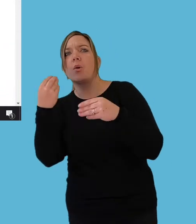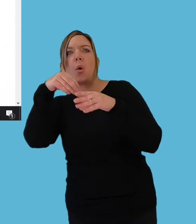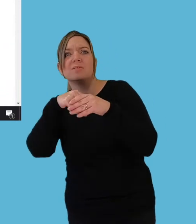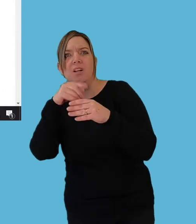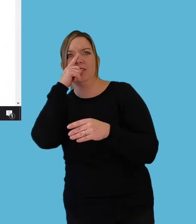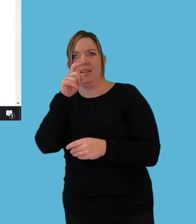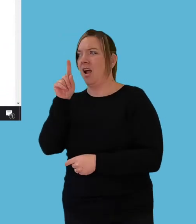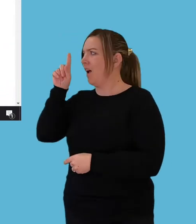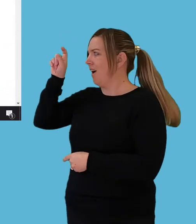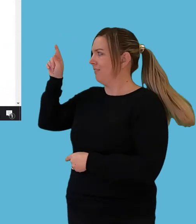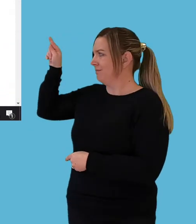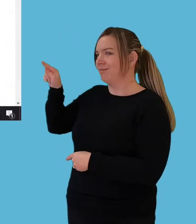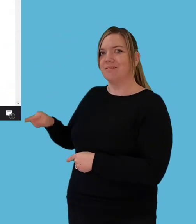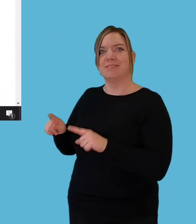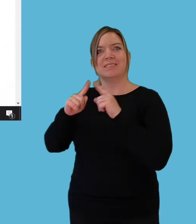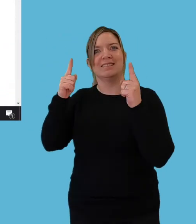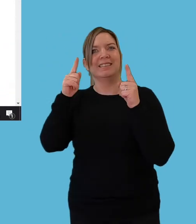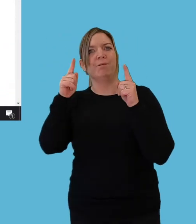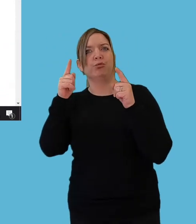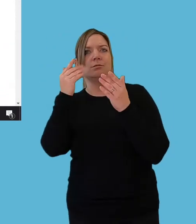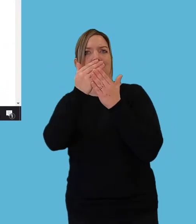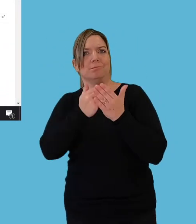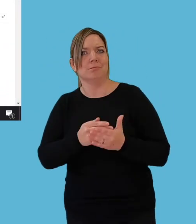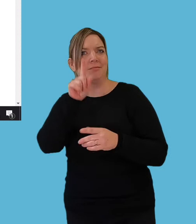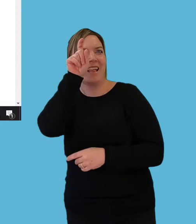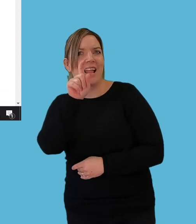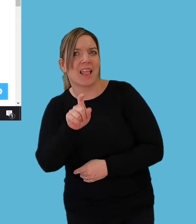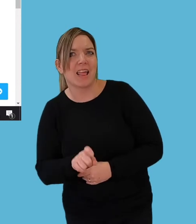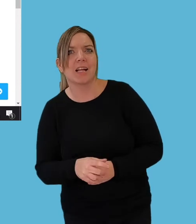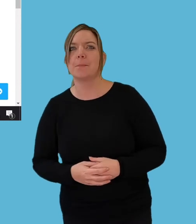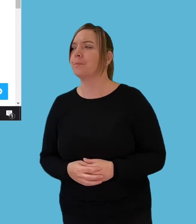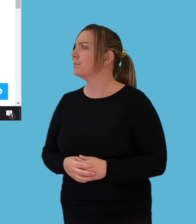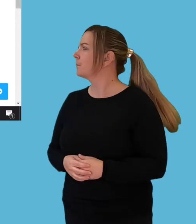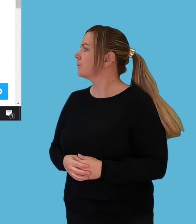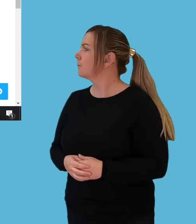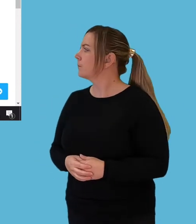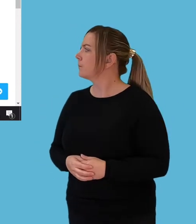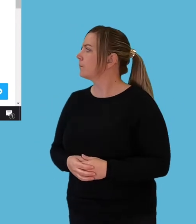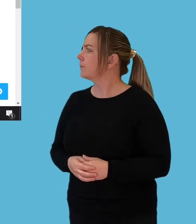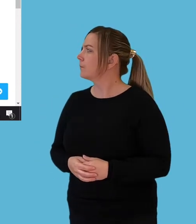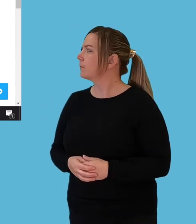you can click on the other chapters you're interested in. So perhaps you want to know what to do after you've